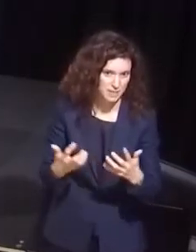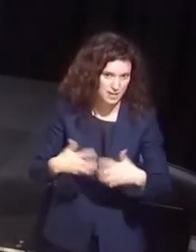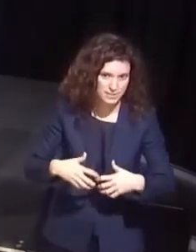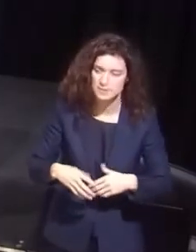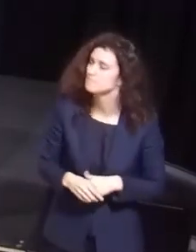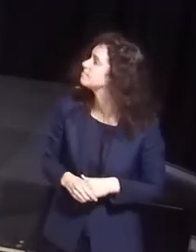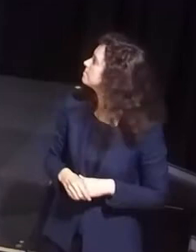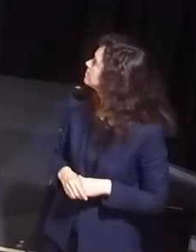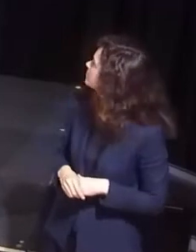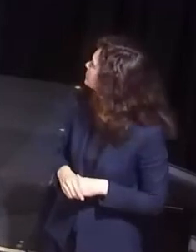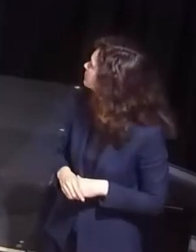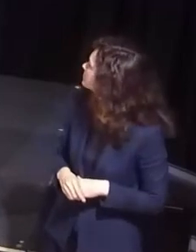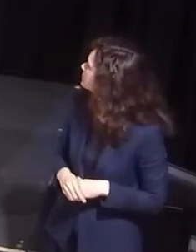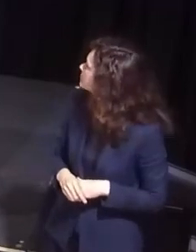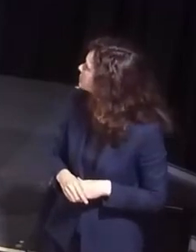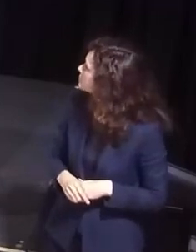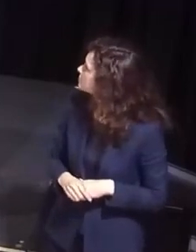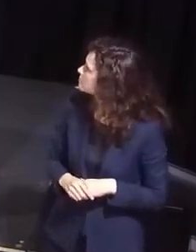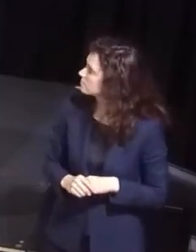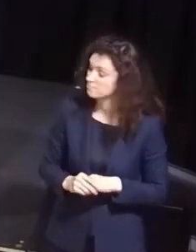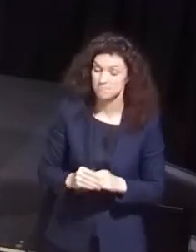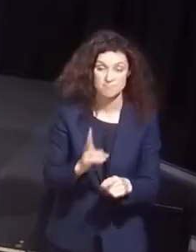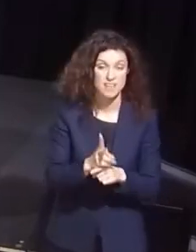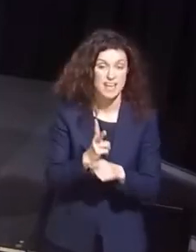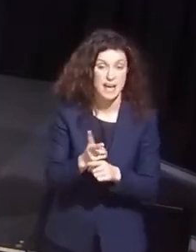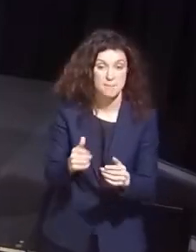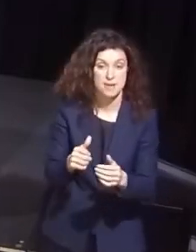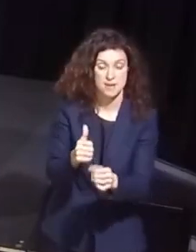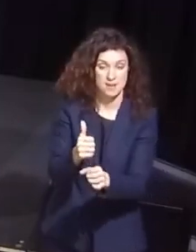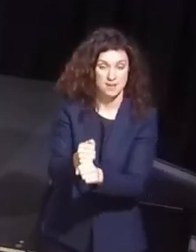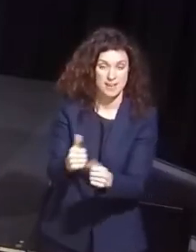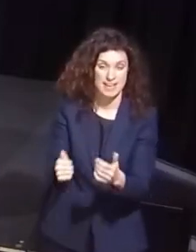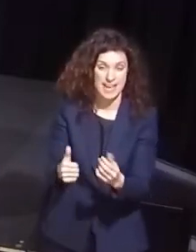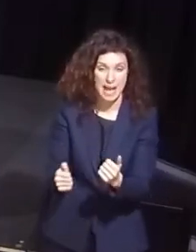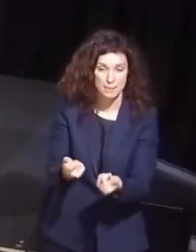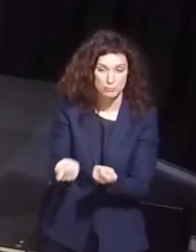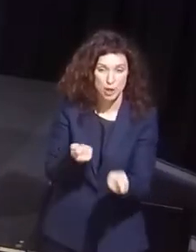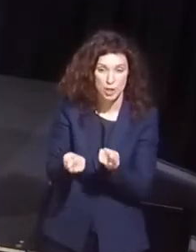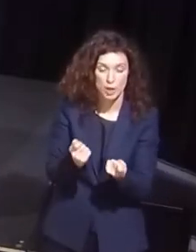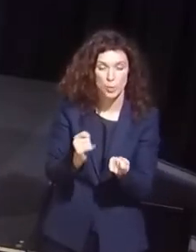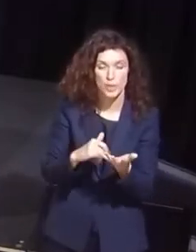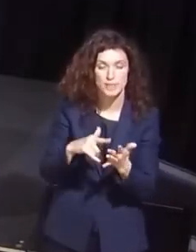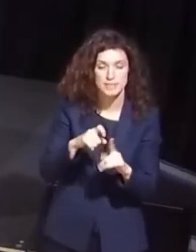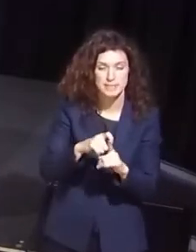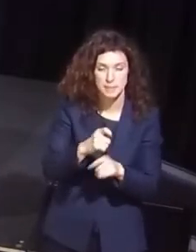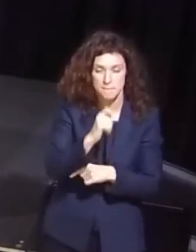And a Game Control Mixer set up here, with sip-puff too, which is something I do.